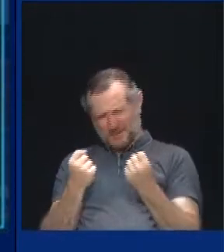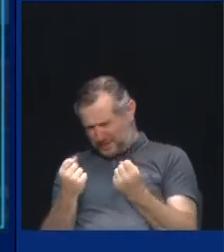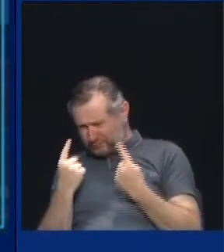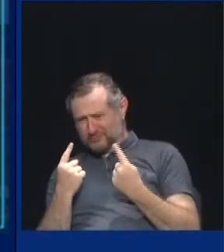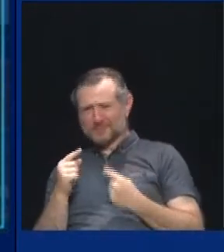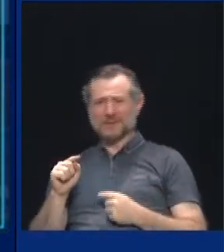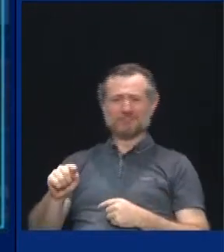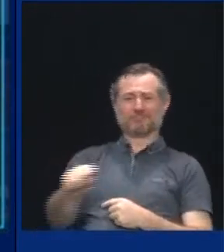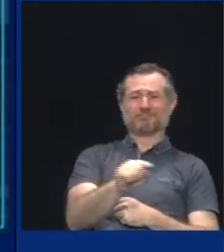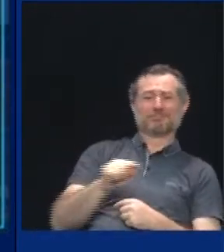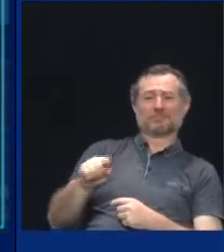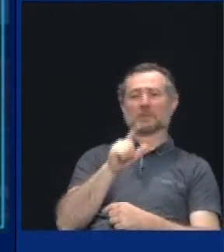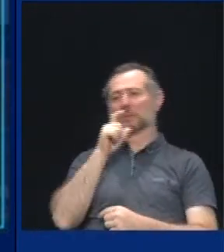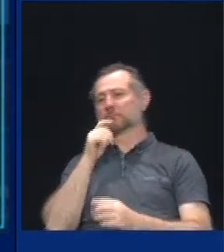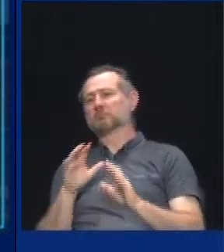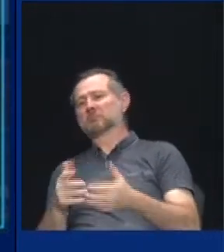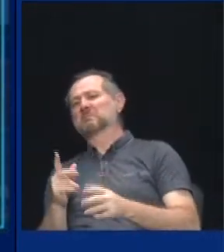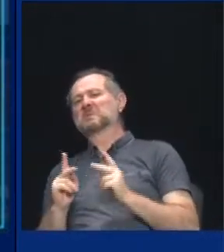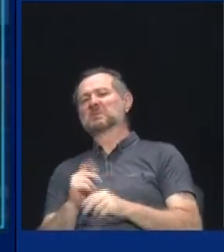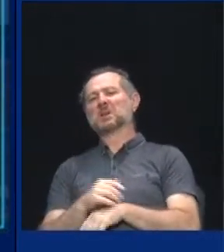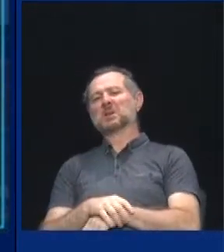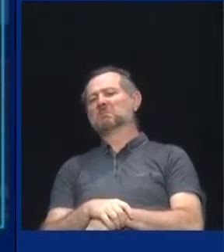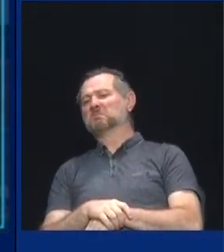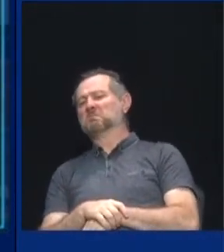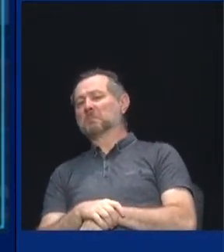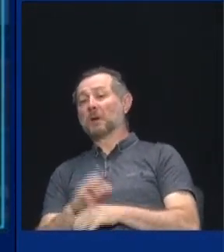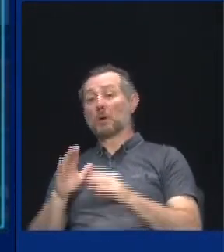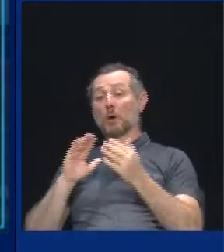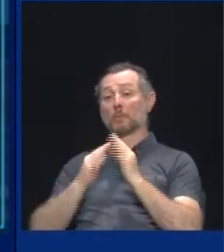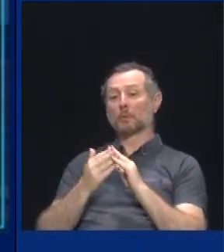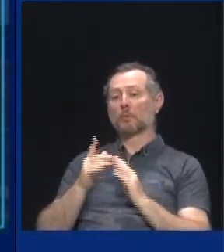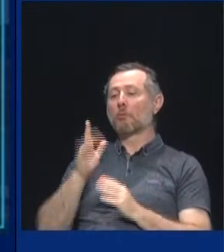I GET IT.